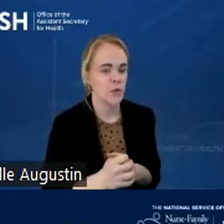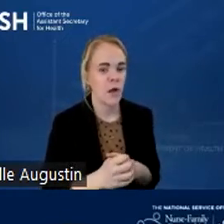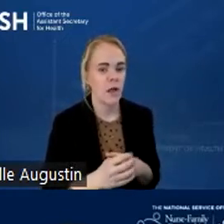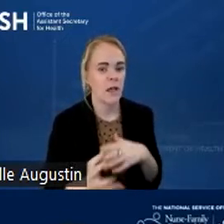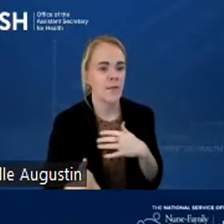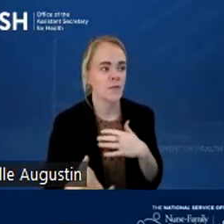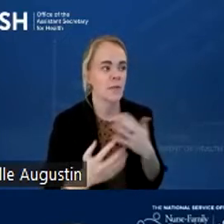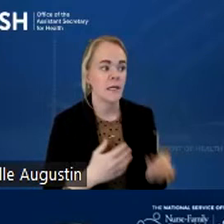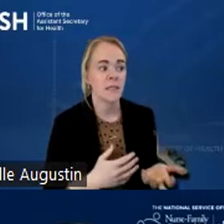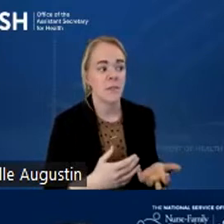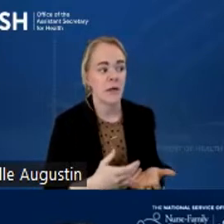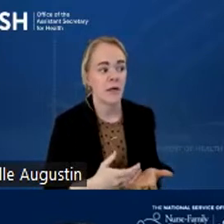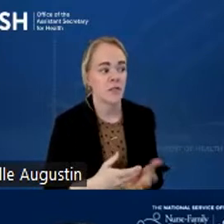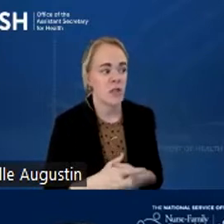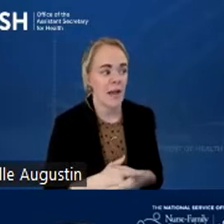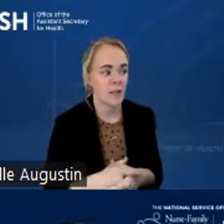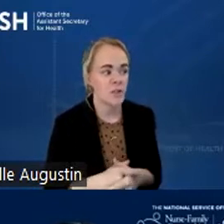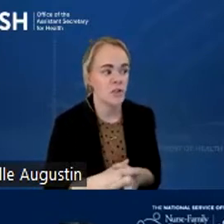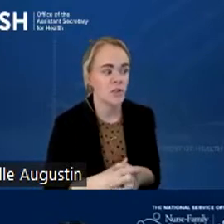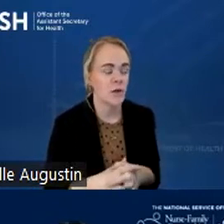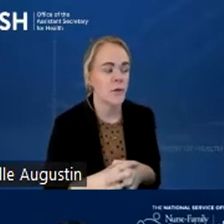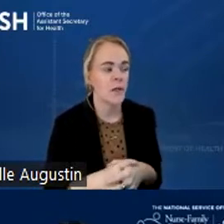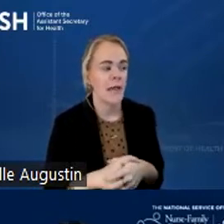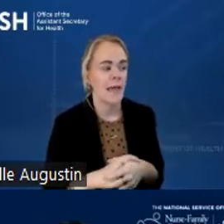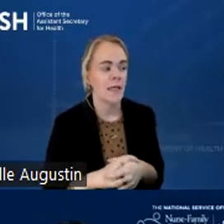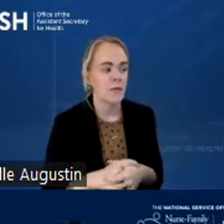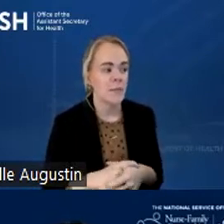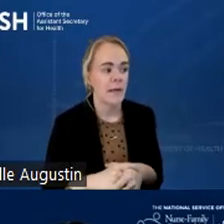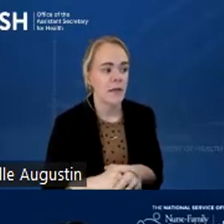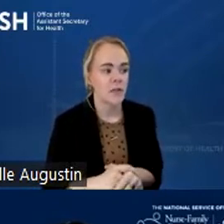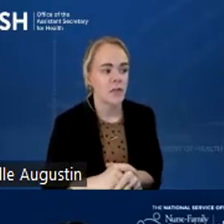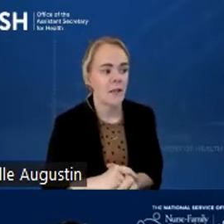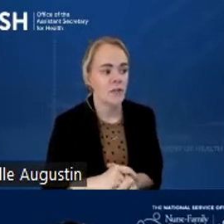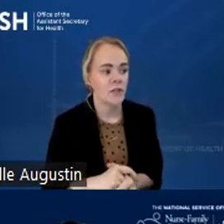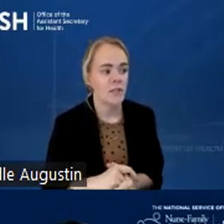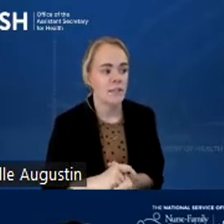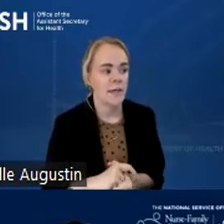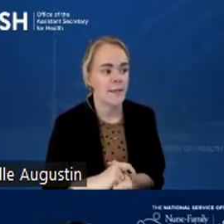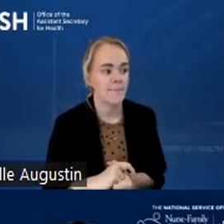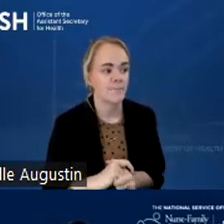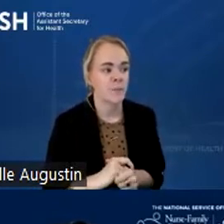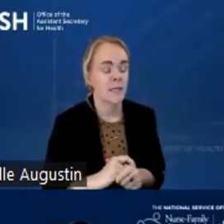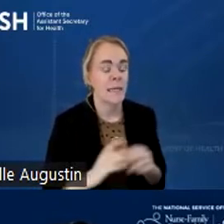to you all is related to barriers and challenges. So any unique barriers or challenges